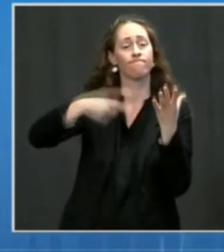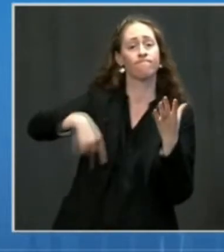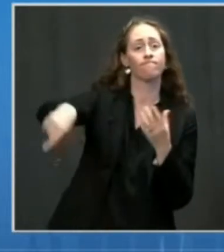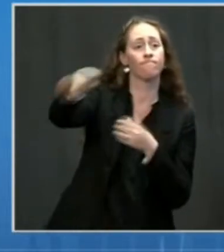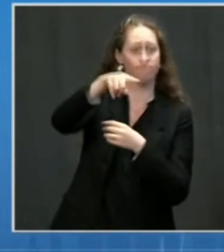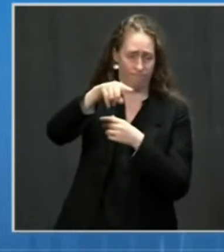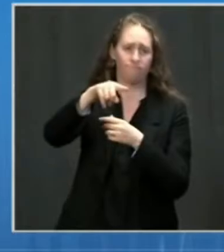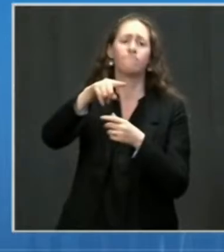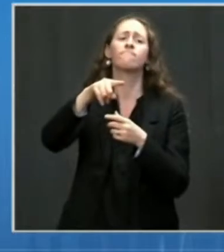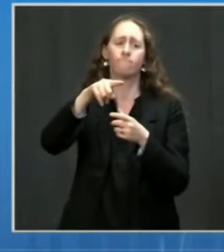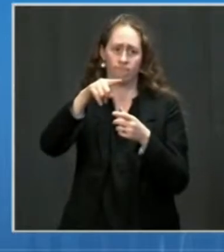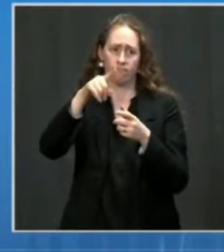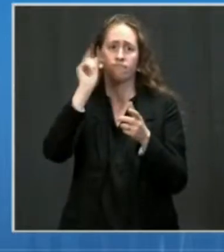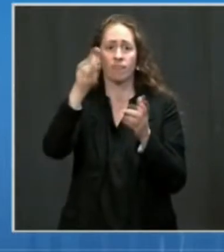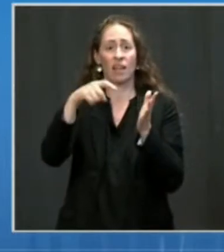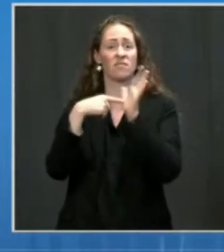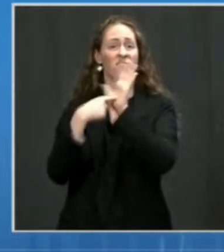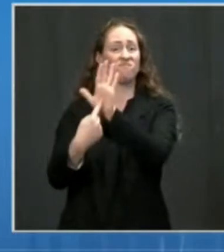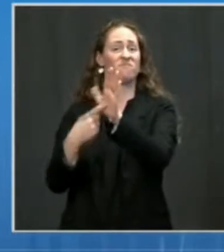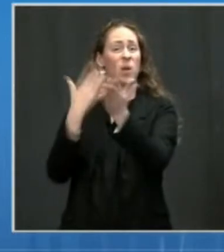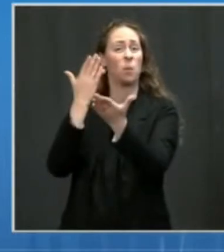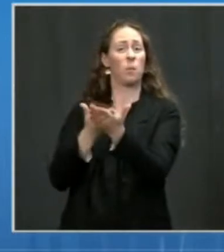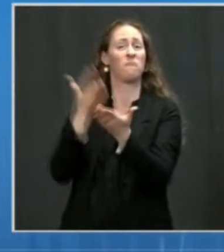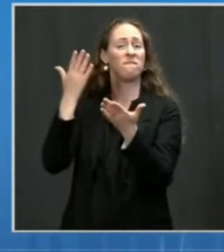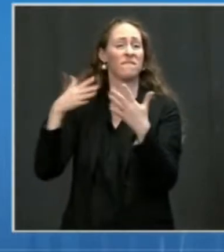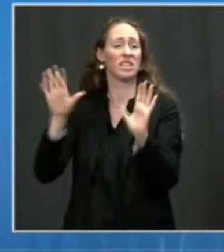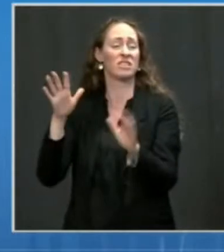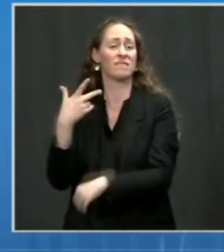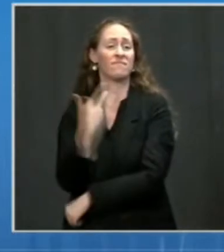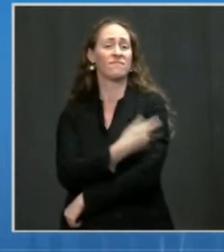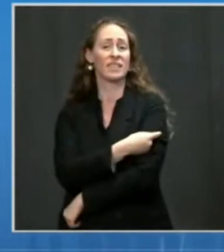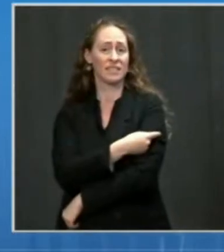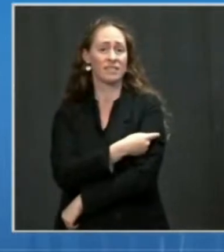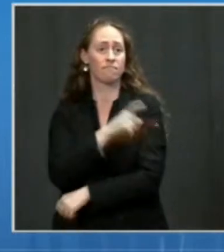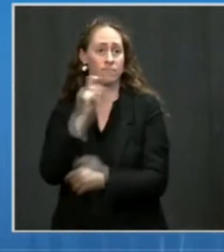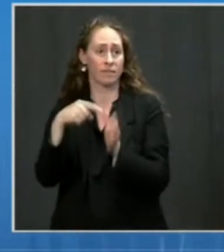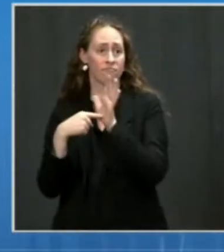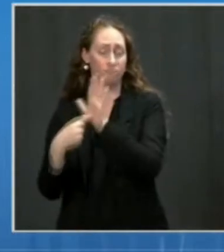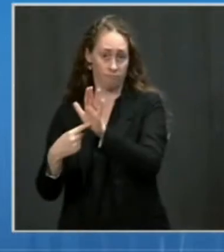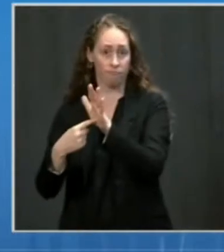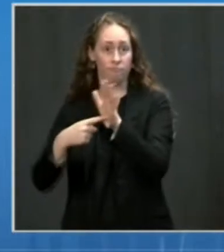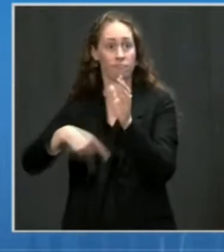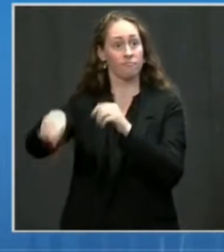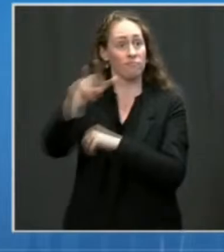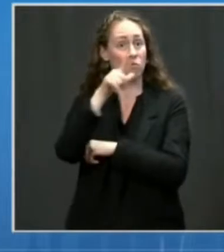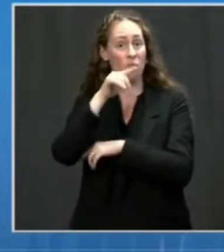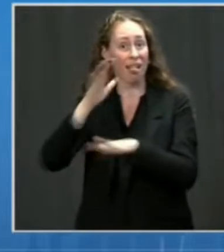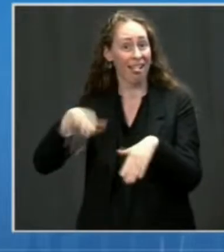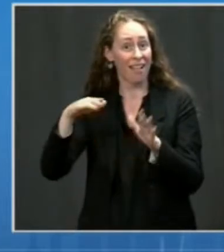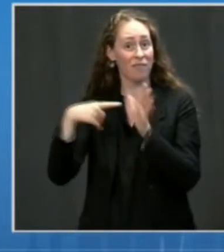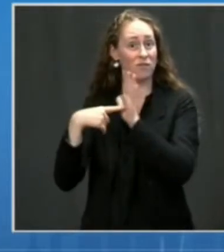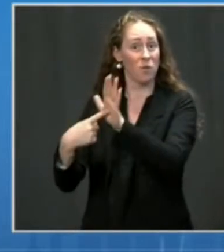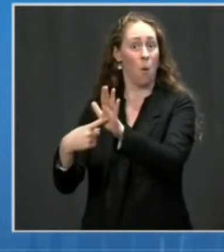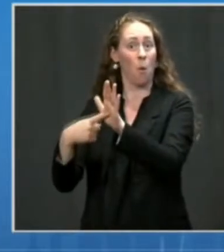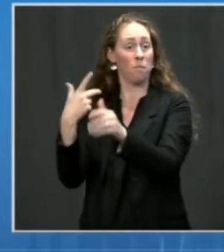THEIR COMMUNITIES, THE PRESIDENT ANNOUNCED THAT EVERY FEDERAL GOVERNMENT EMPLOYEE WILL BE ASKED TO ATTEST TO